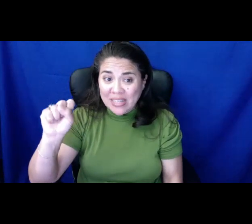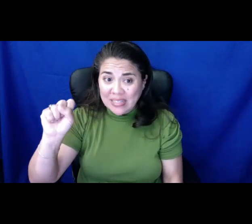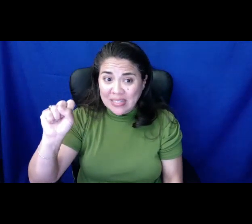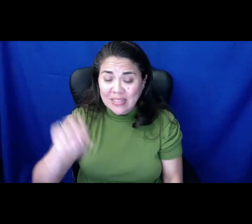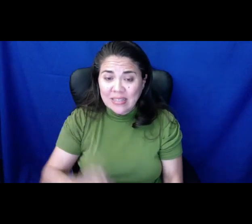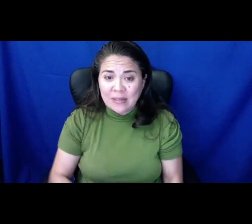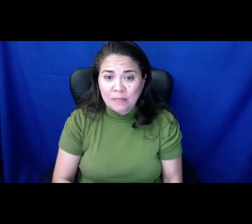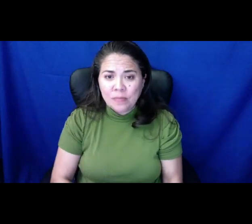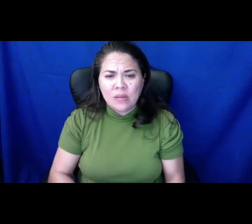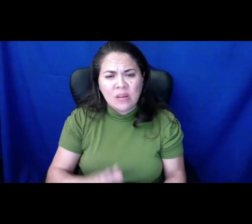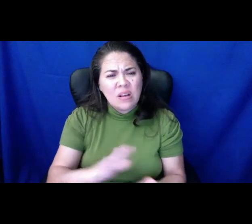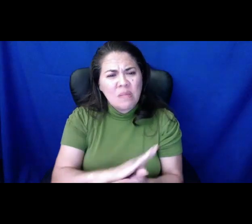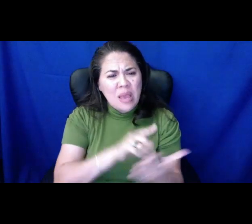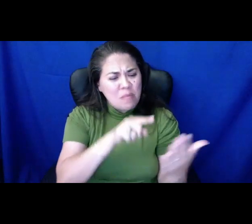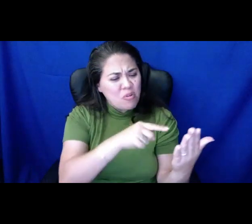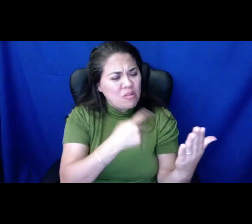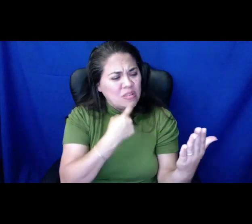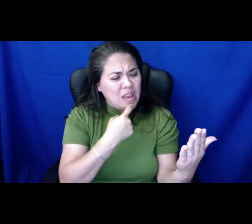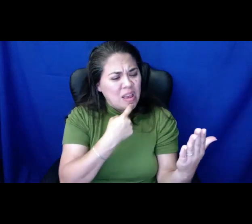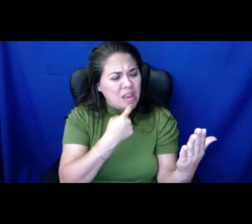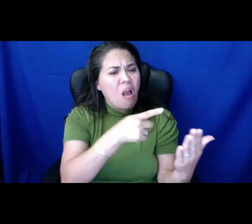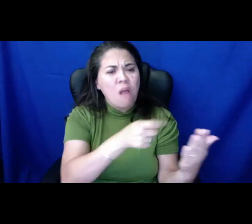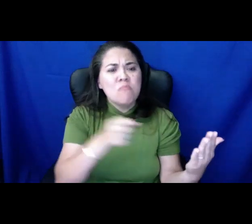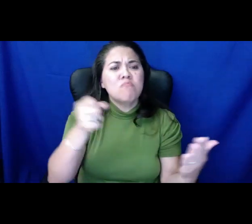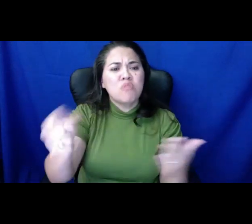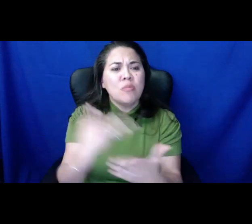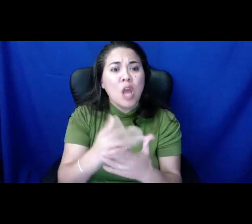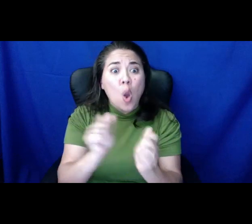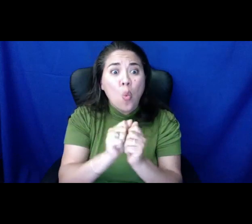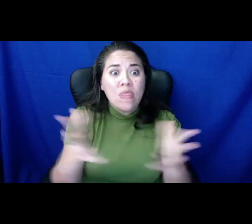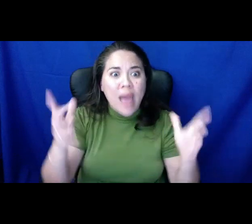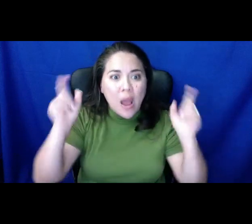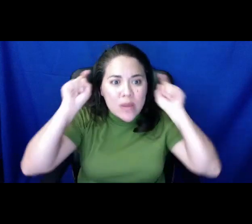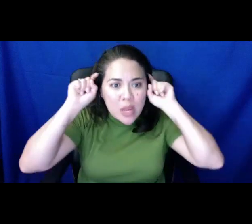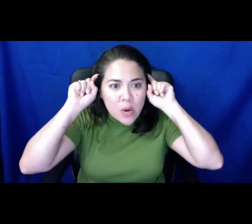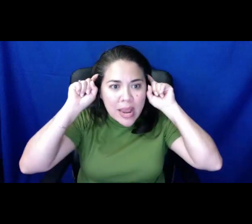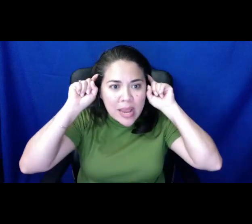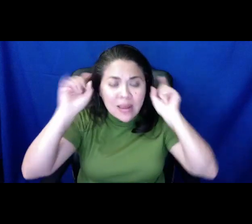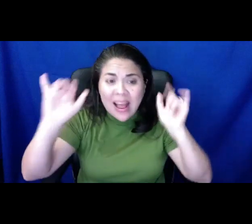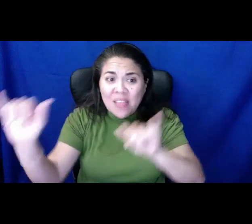Raymond Antrobus (He/Him): The paper said, putting him in jail without inferior leads it's like putting them in a hole in the ground.